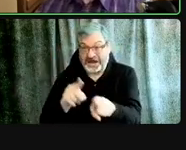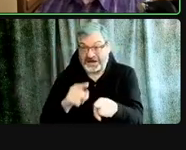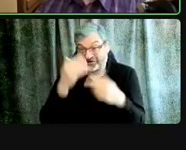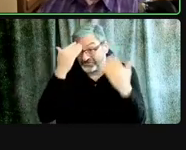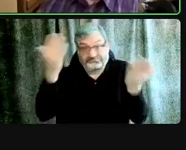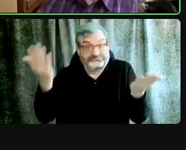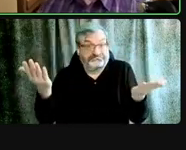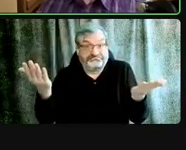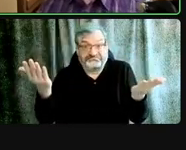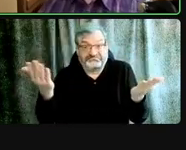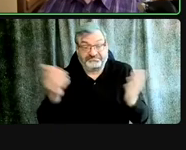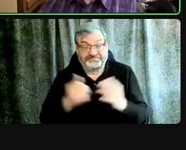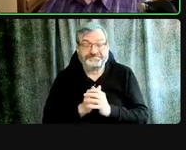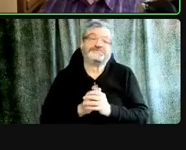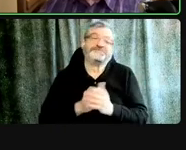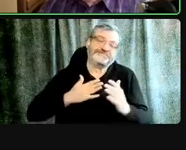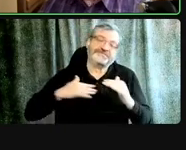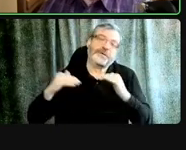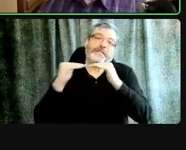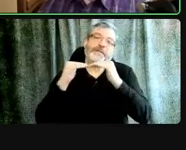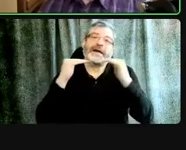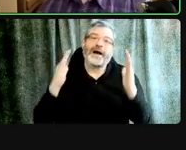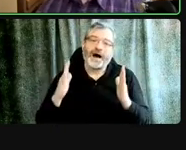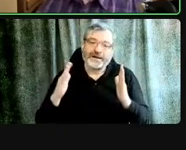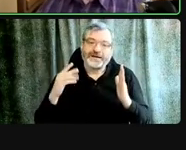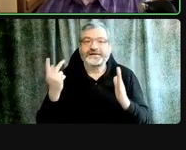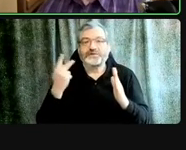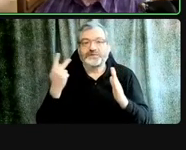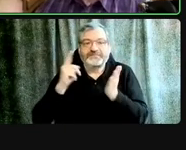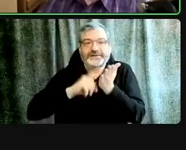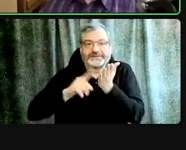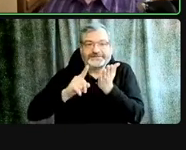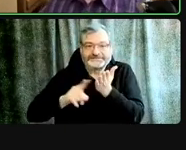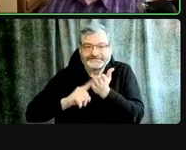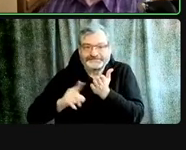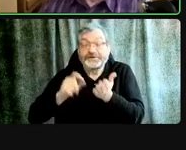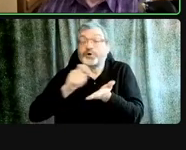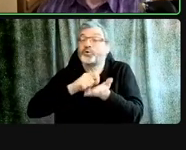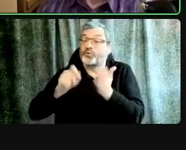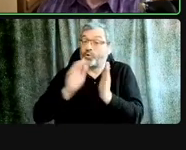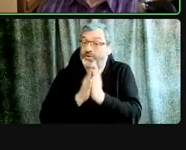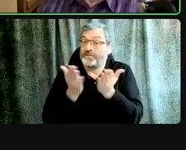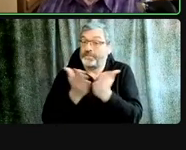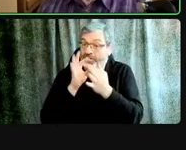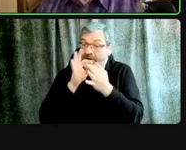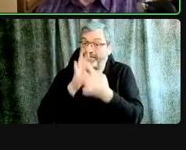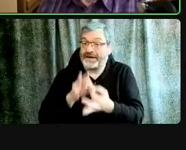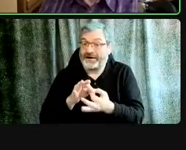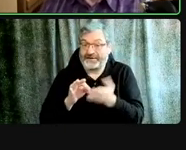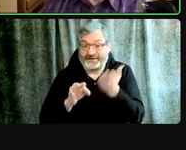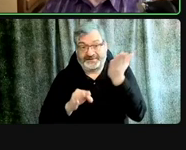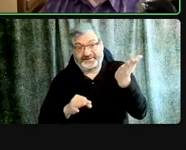So my colleagues and I have been exploring this quite a bit over the last few years. We wrote a book about this Museum objects, Health and Healing.